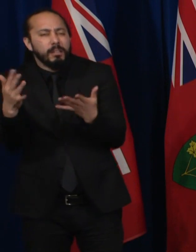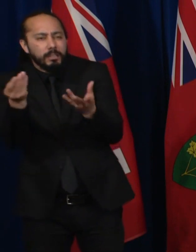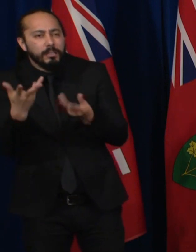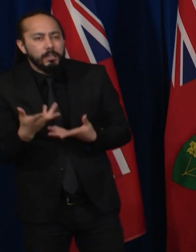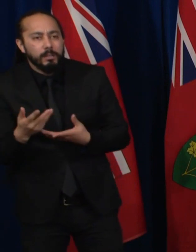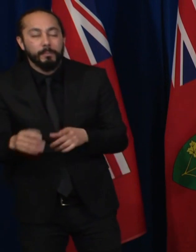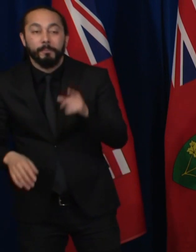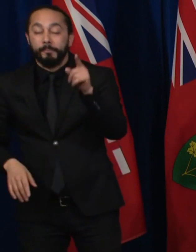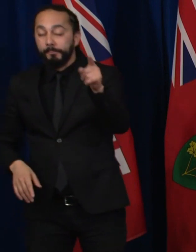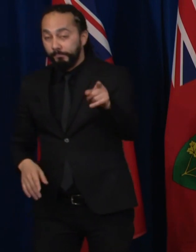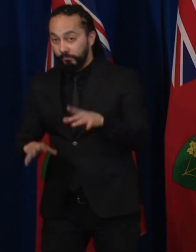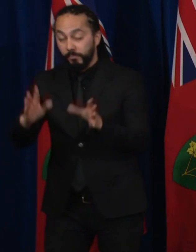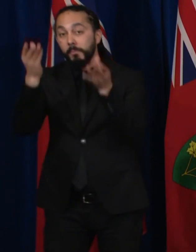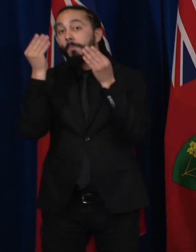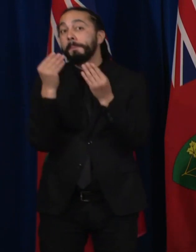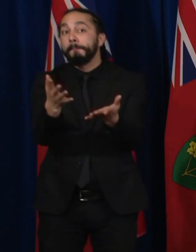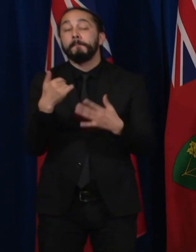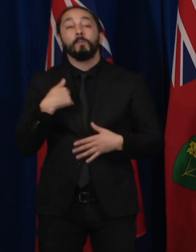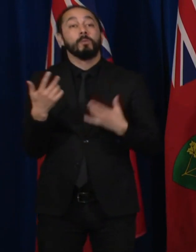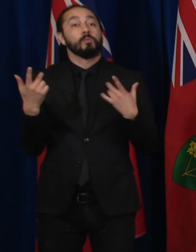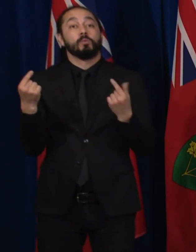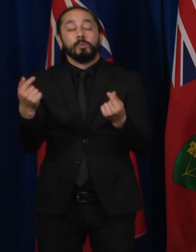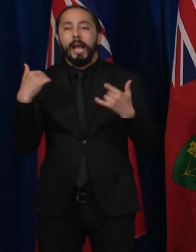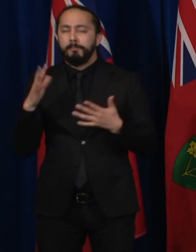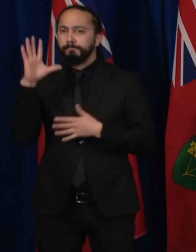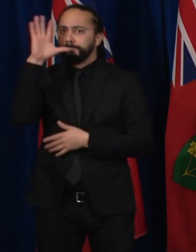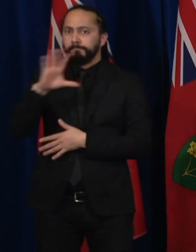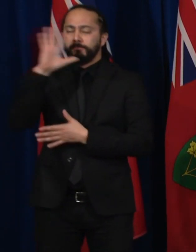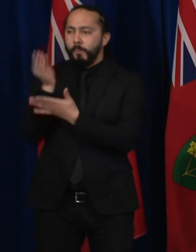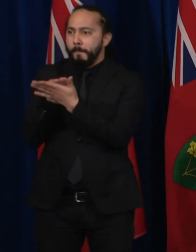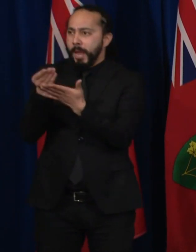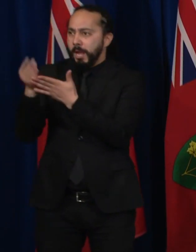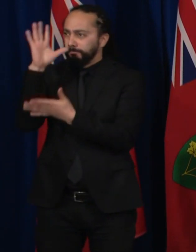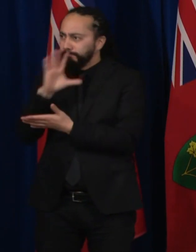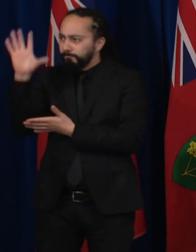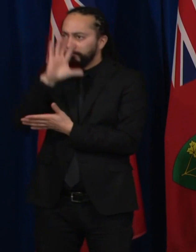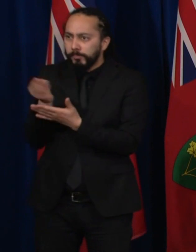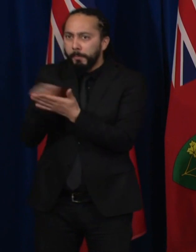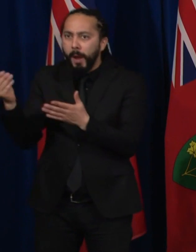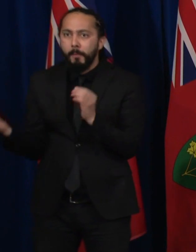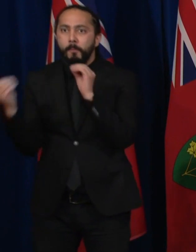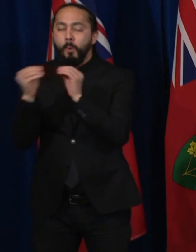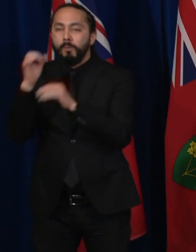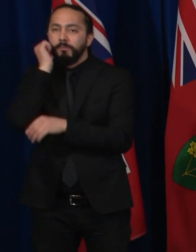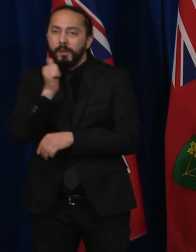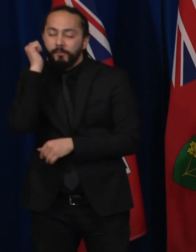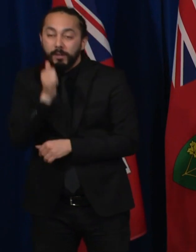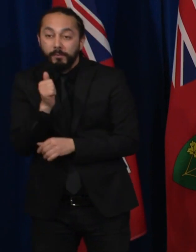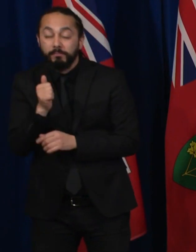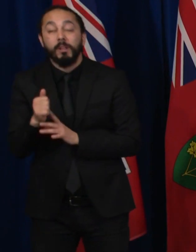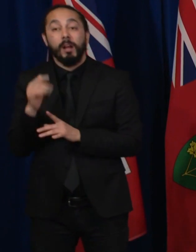That, from these honored dead we take increased devotion to on procurement of personal protective equipment and ventilators each that cause for which they here, and every day.